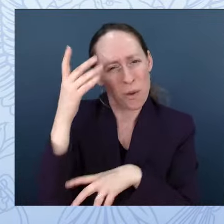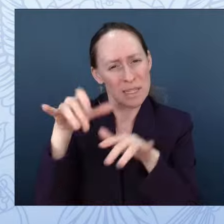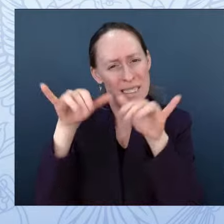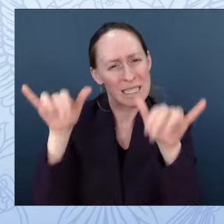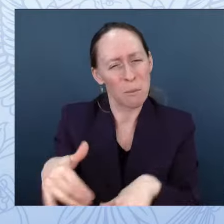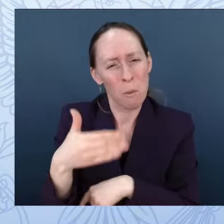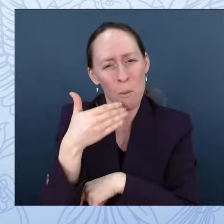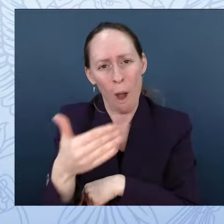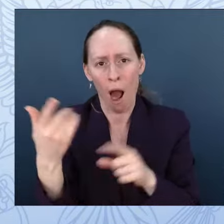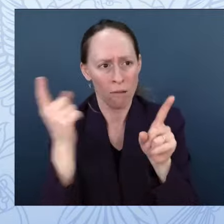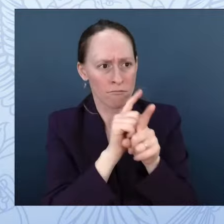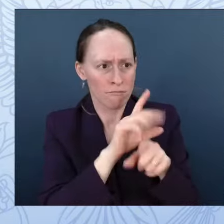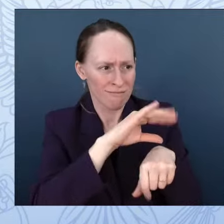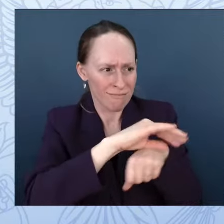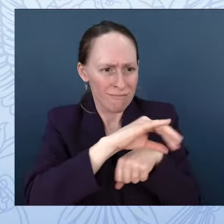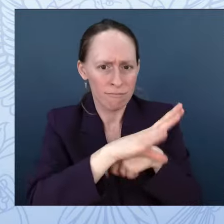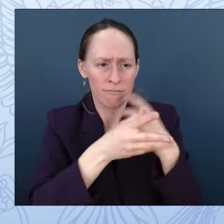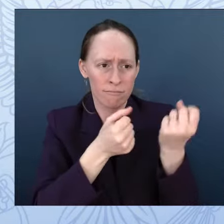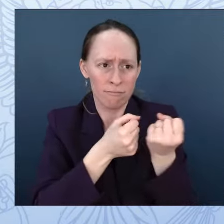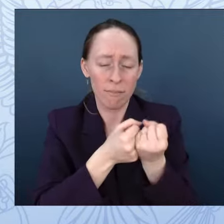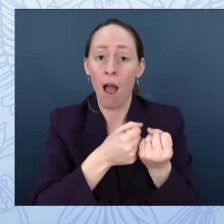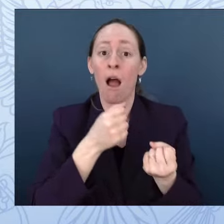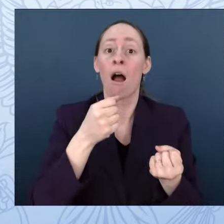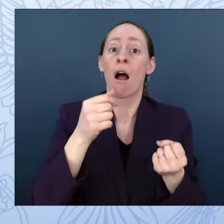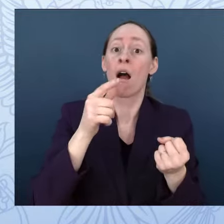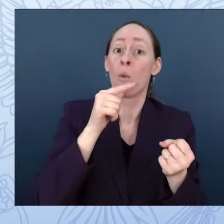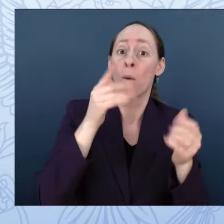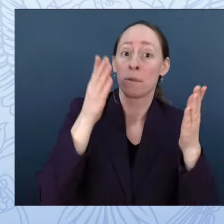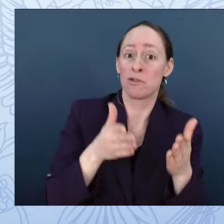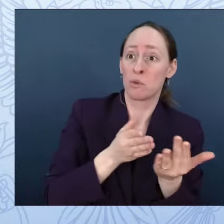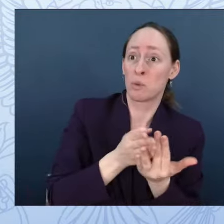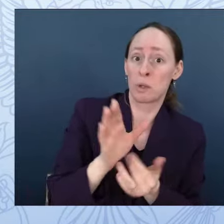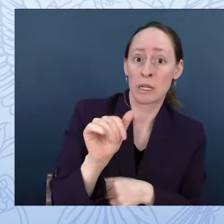But for too long, these services weren't available to many Americans.